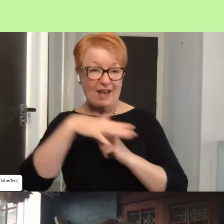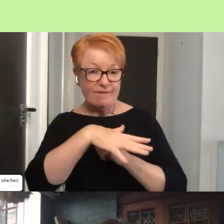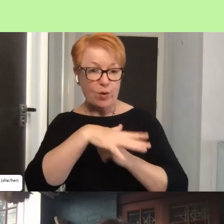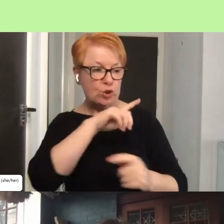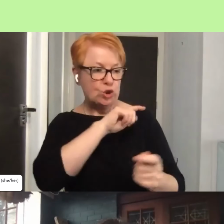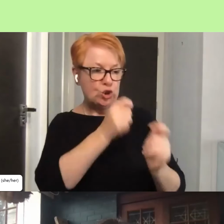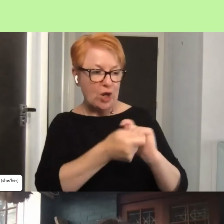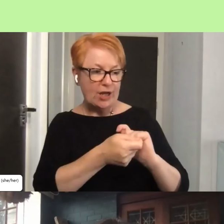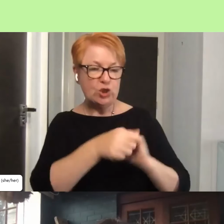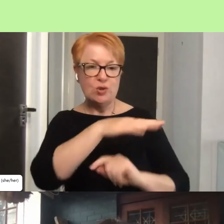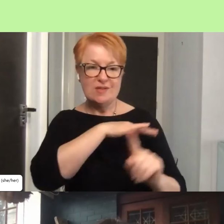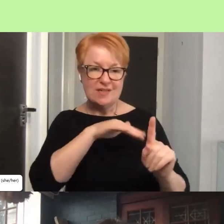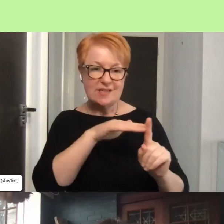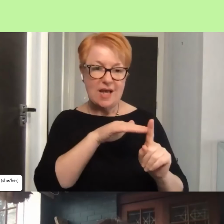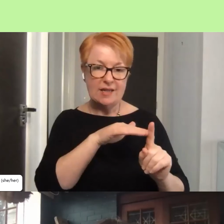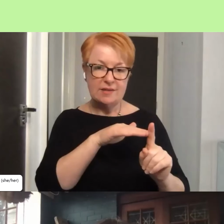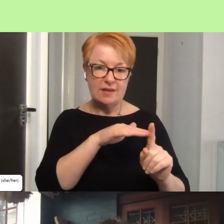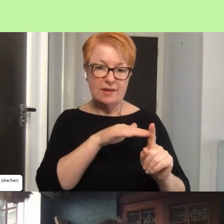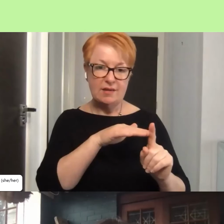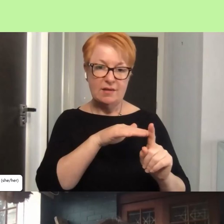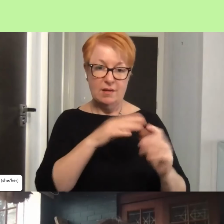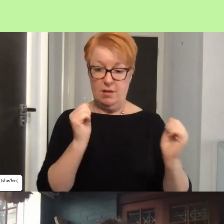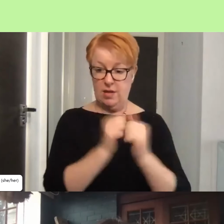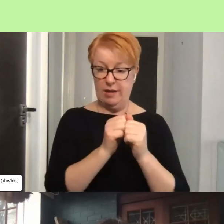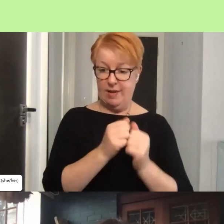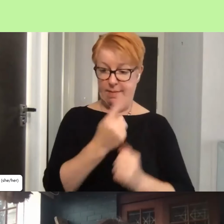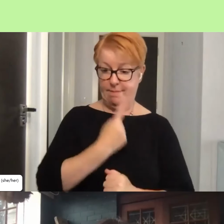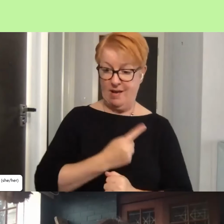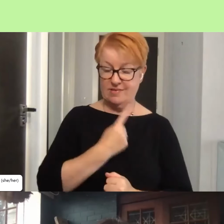my microscale, you know, projects, he ran there with